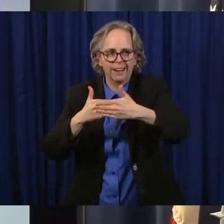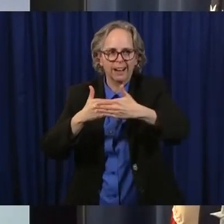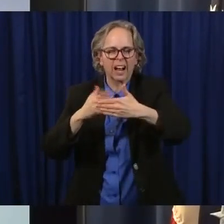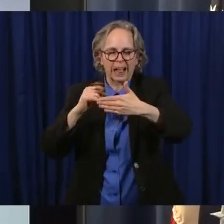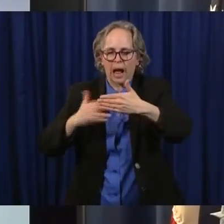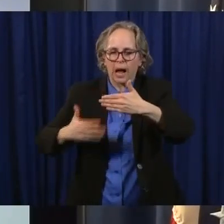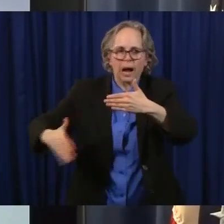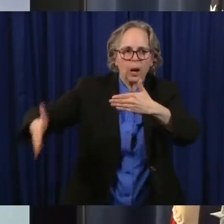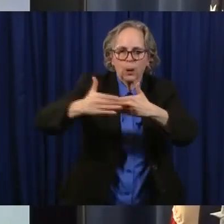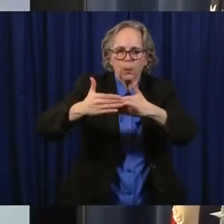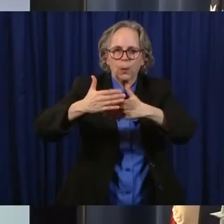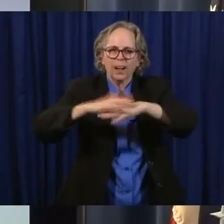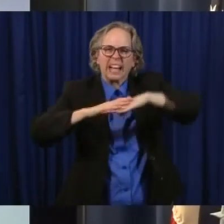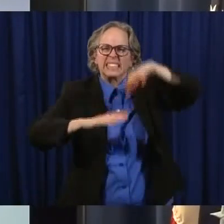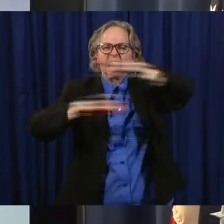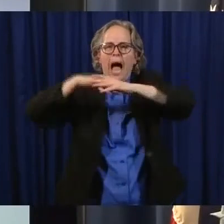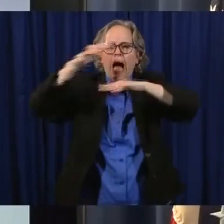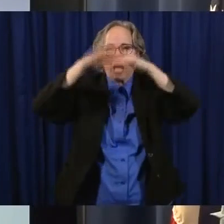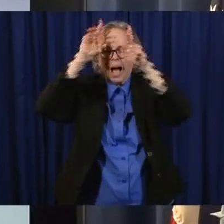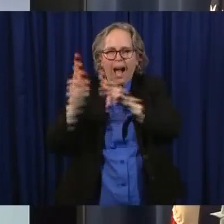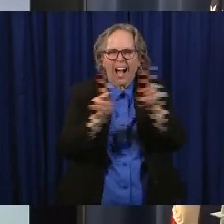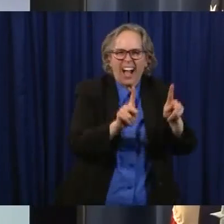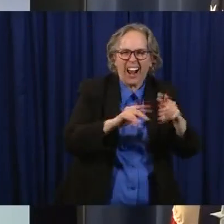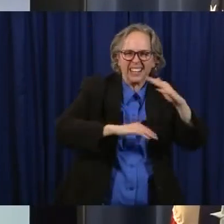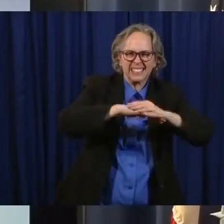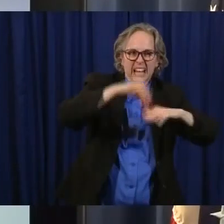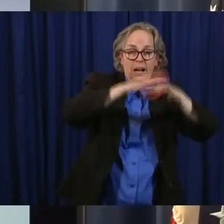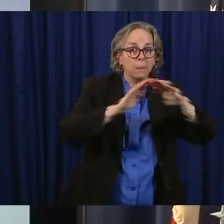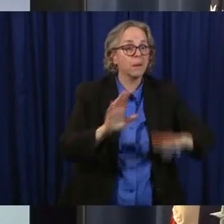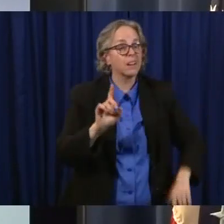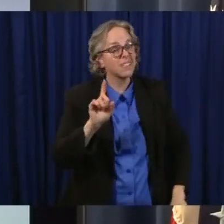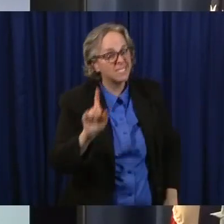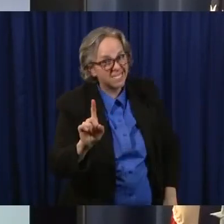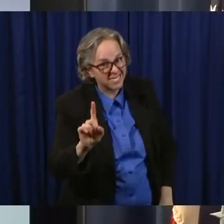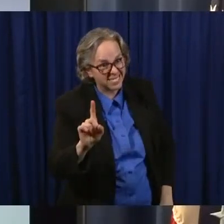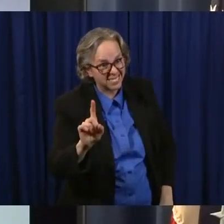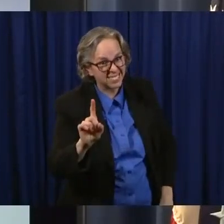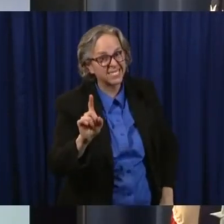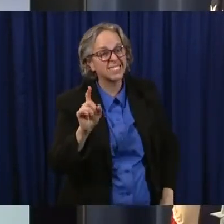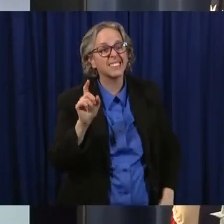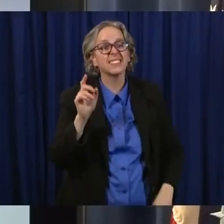LAYER OF PROTECTION. THAT IS REALLY WHERE WE GET THE MOST EFFECT OVERALL. STACKING THESE INTERVENTIONS ON